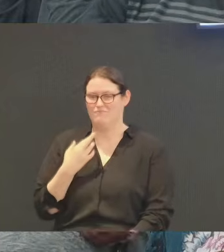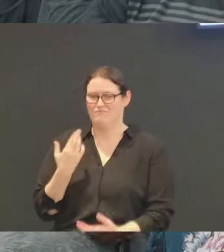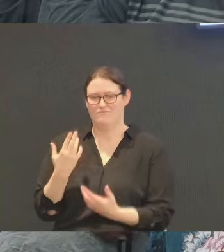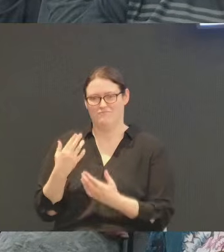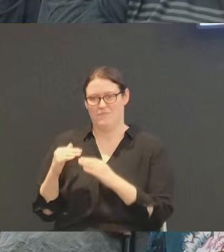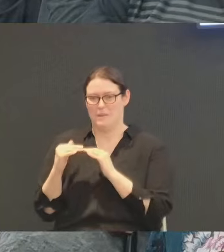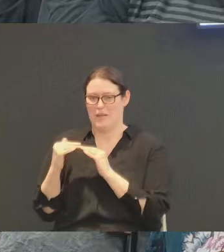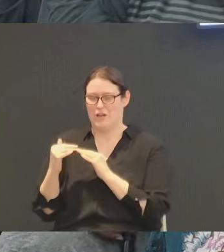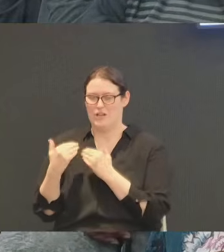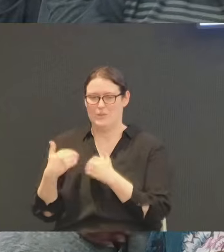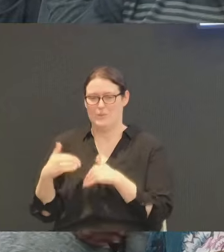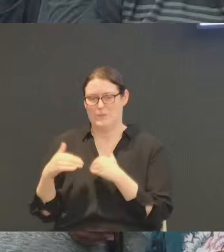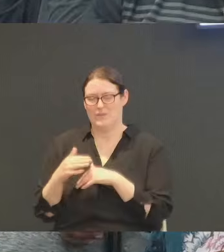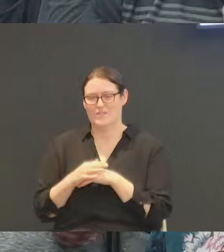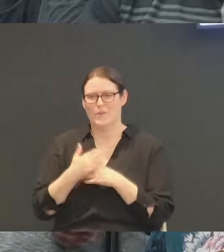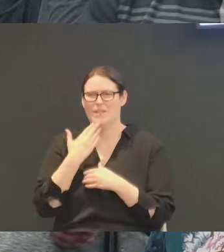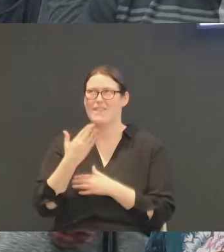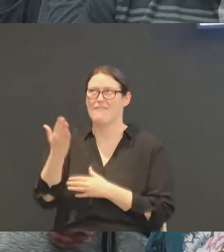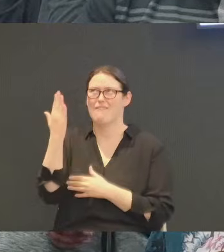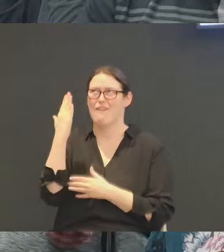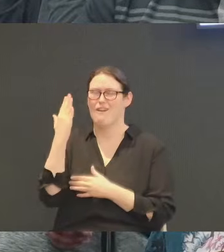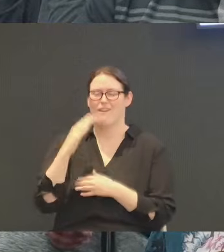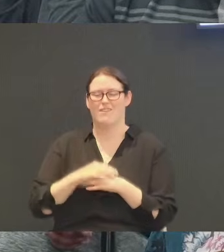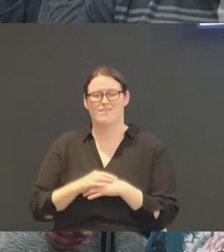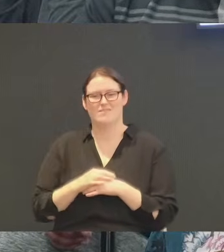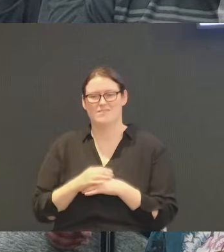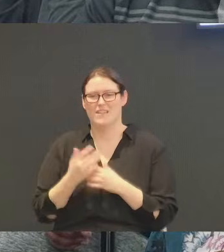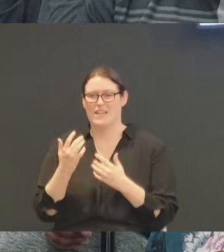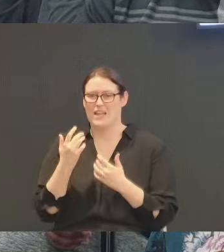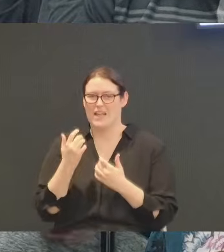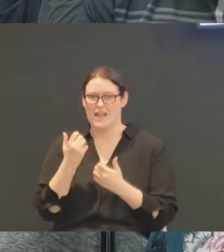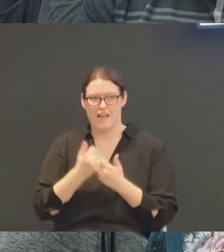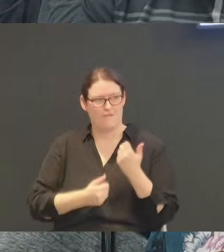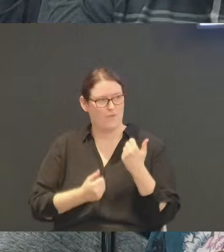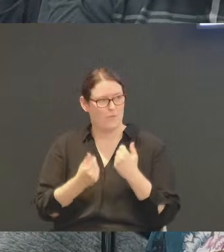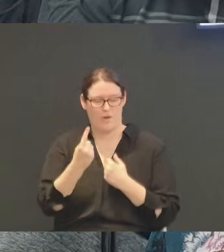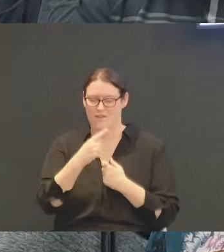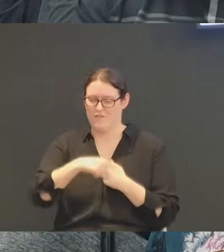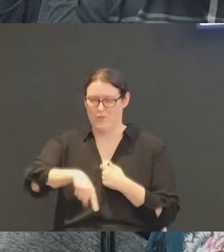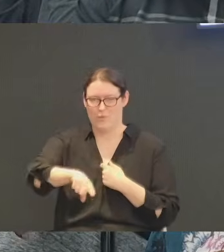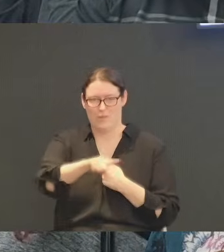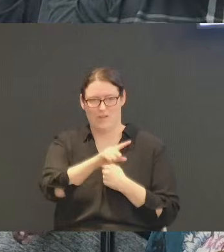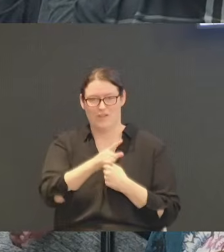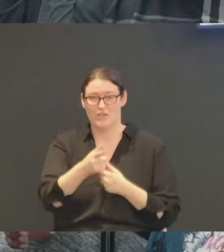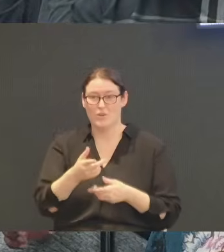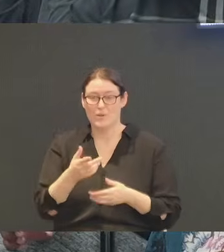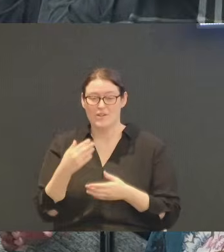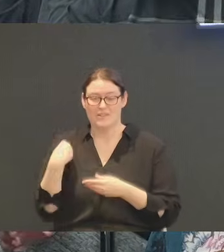I just want to say thank God for each and every one of you because your legacy has